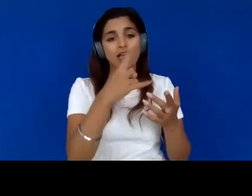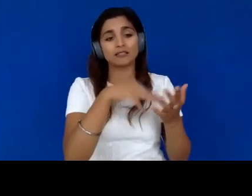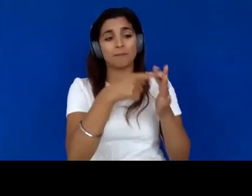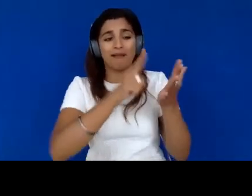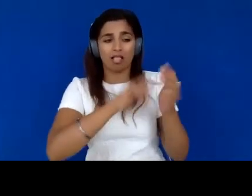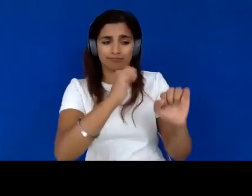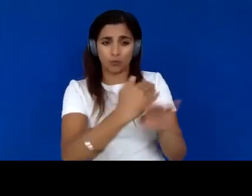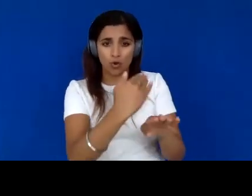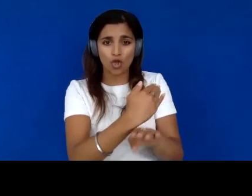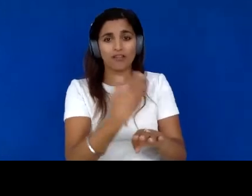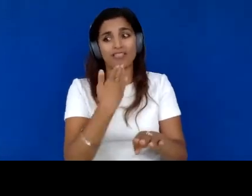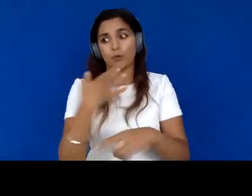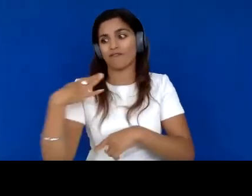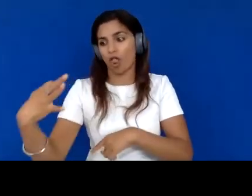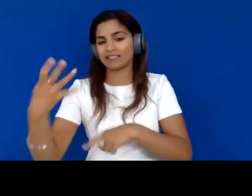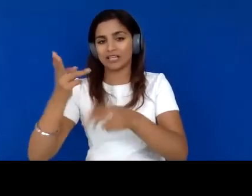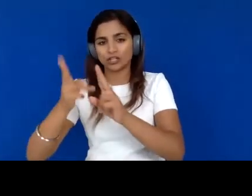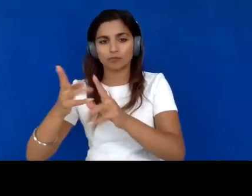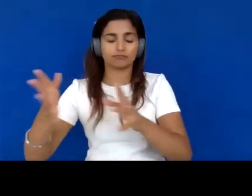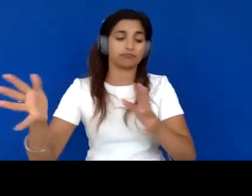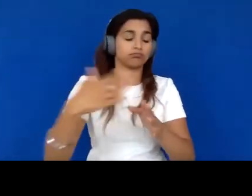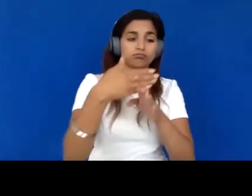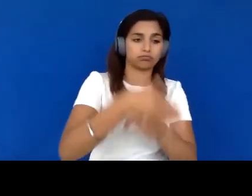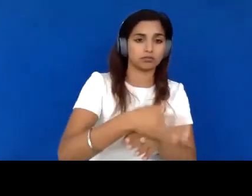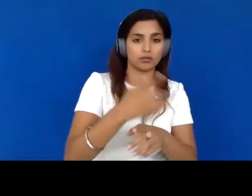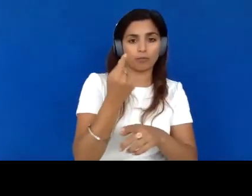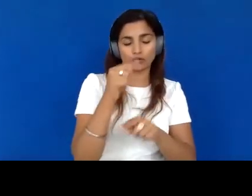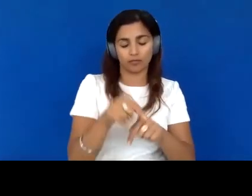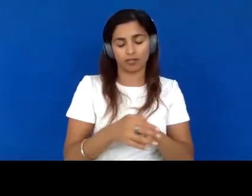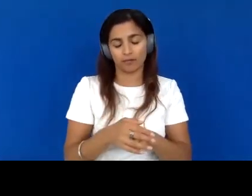also want to Center the fact that this is a difficult political moment we are